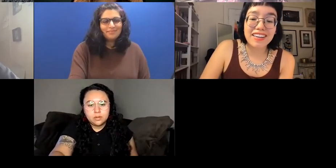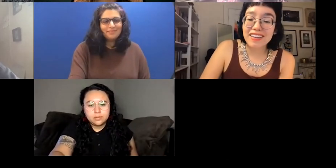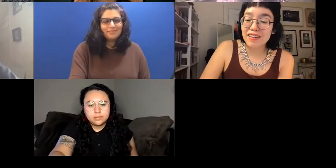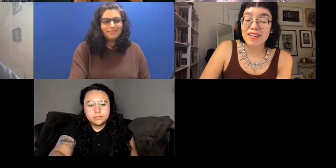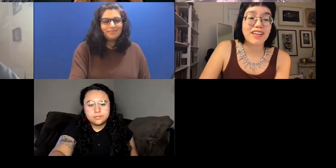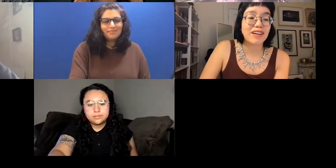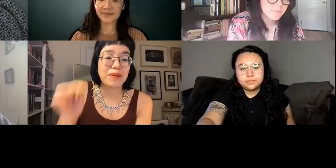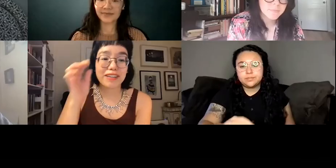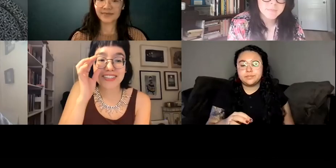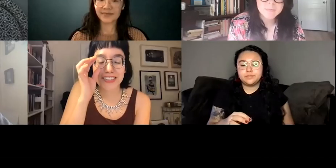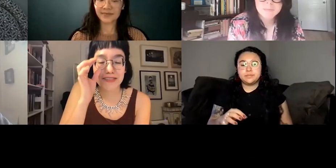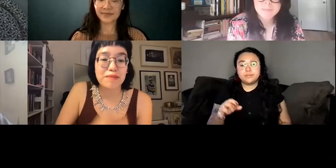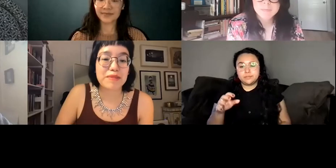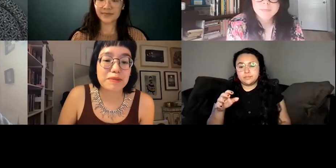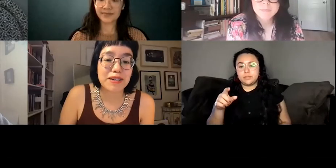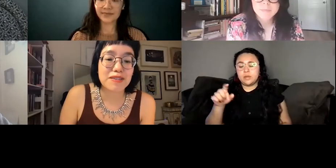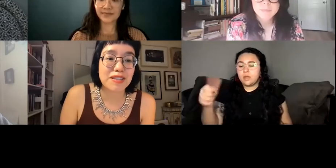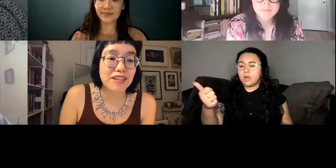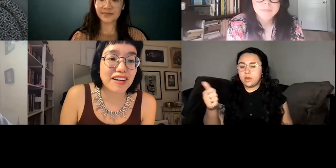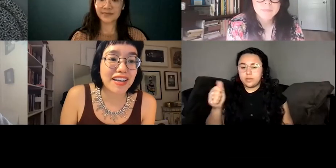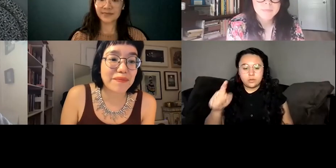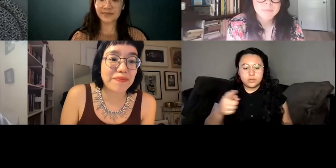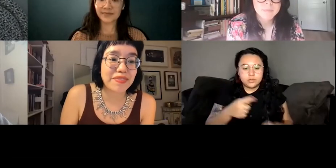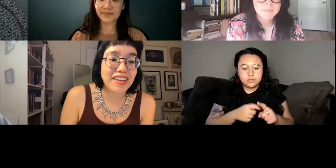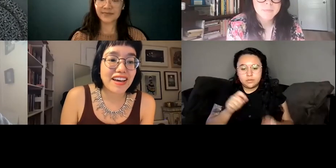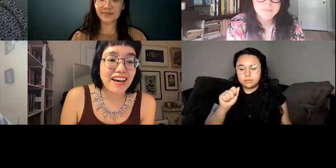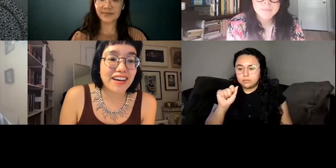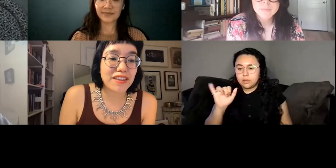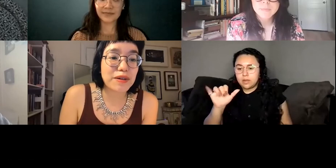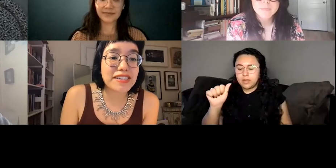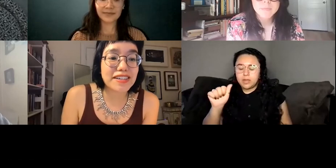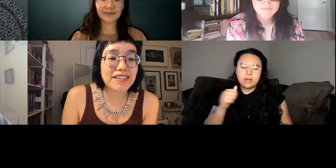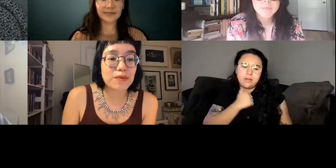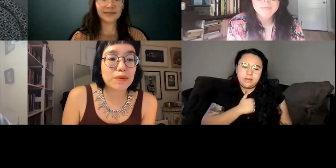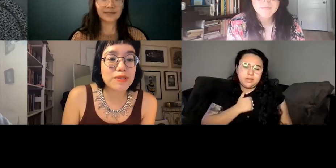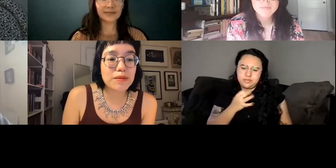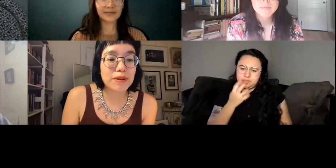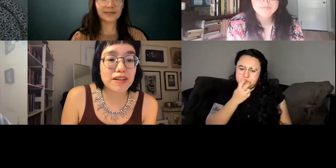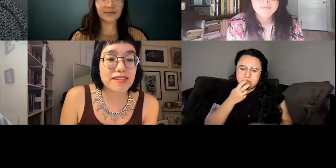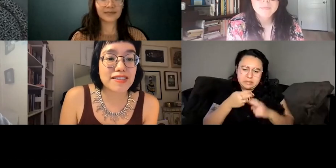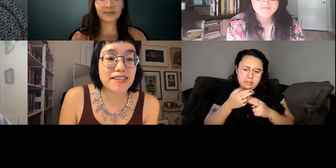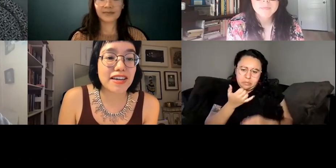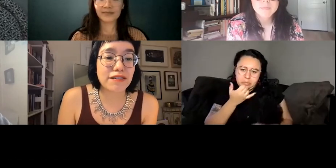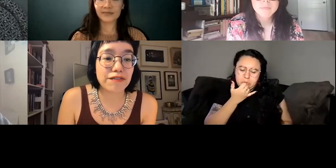apologize if I'm mispronouncing your name. The question is, what was the process like?